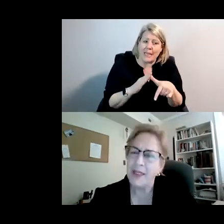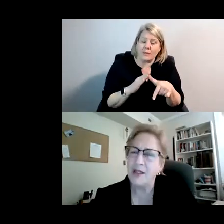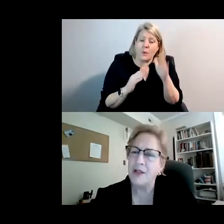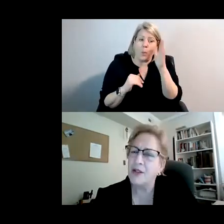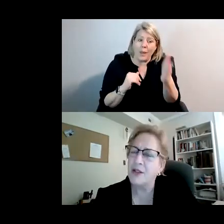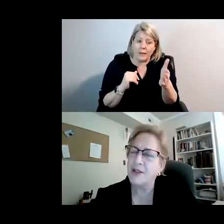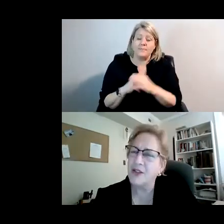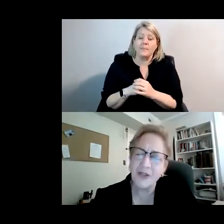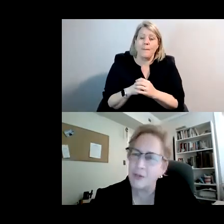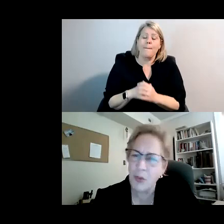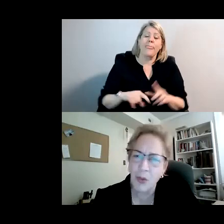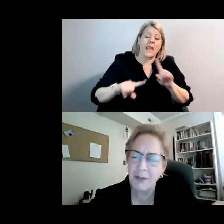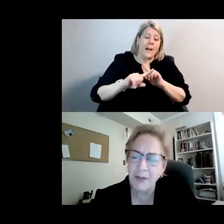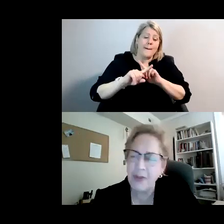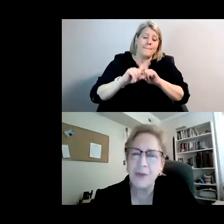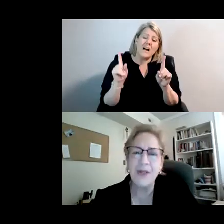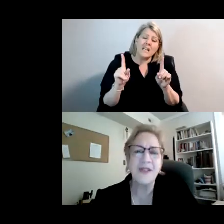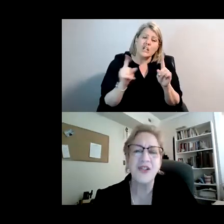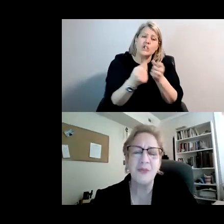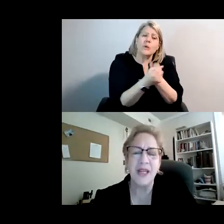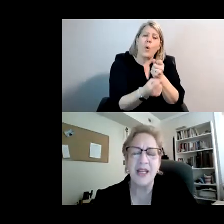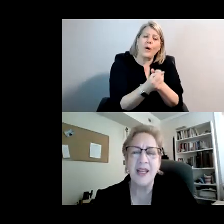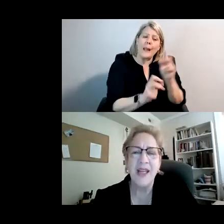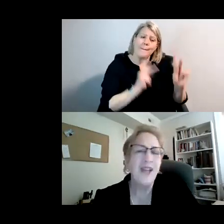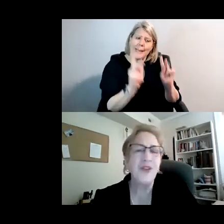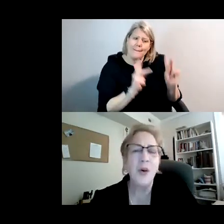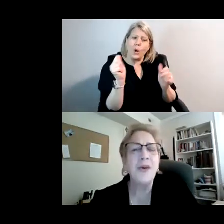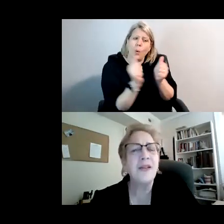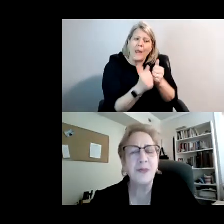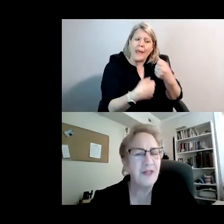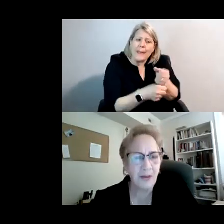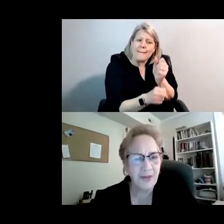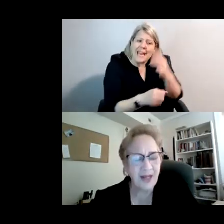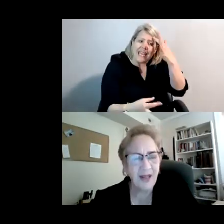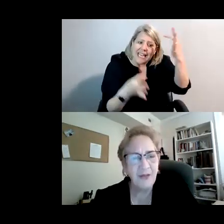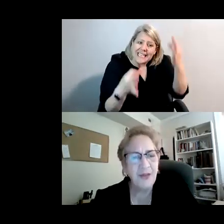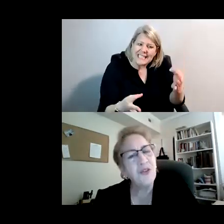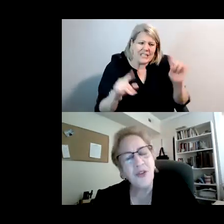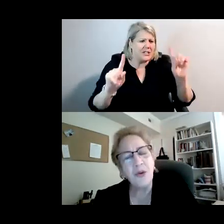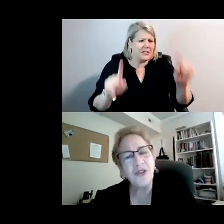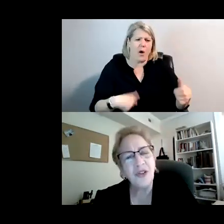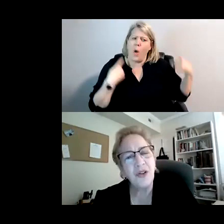but really just supporting people in decision-making has always been something that the folks,